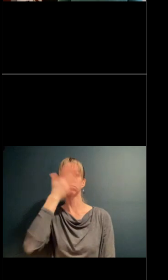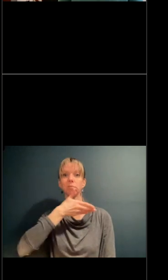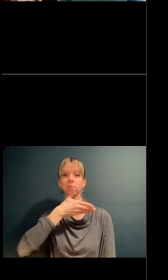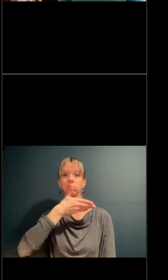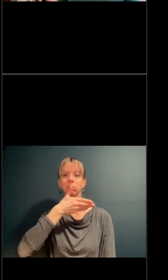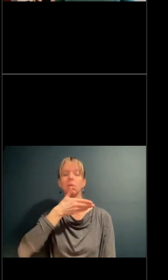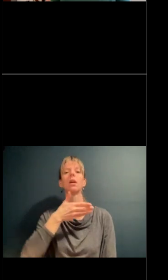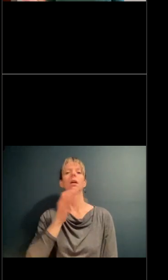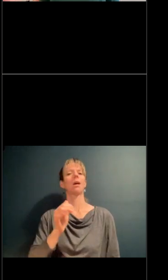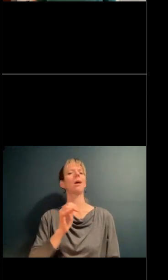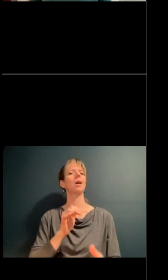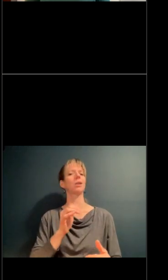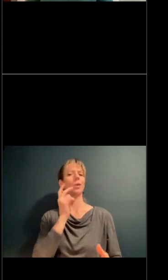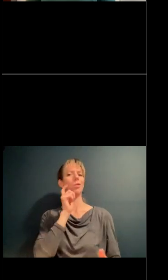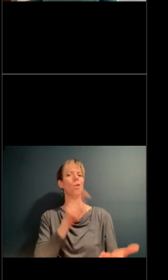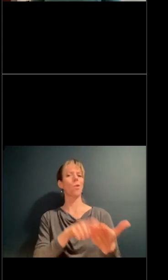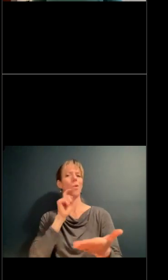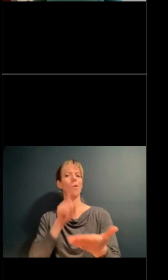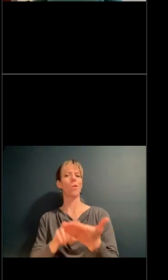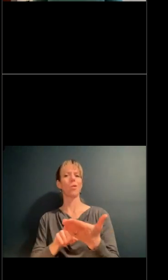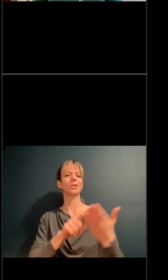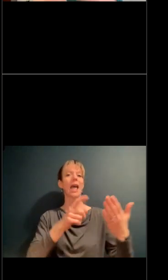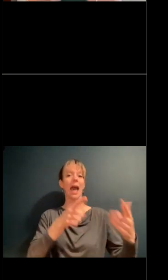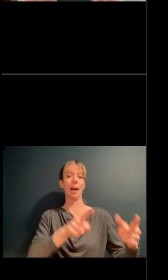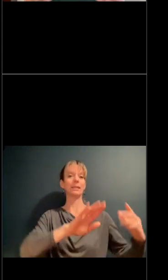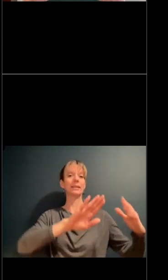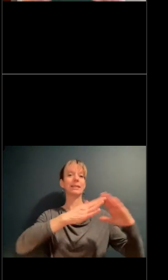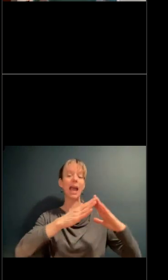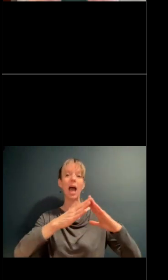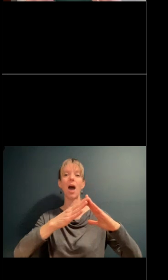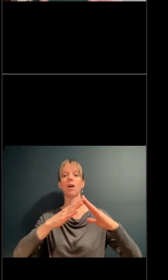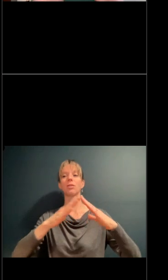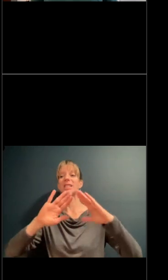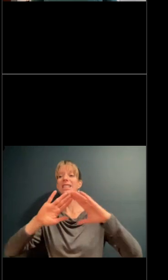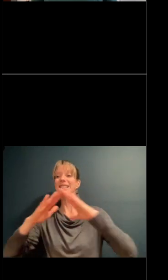what we see a lot in our towns and cities. Organizations are more and more willing to